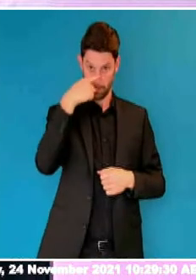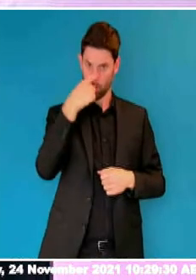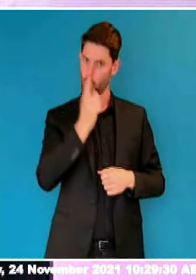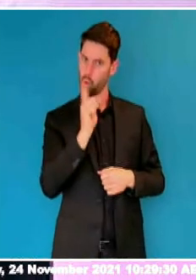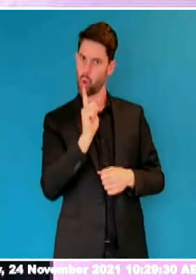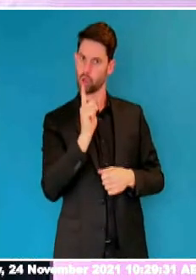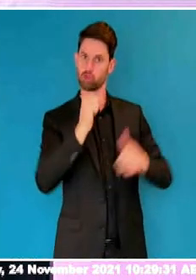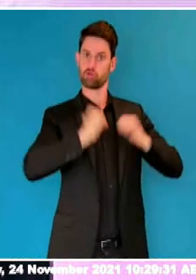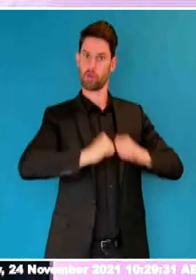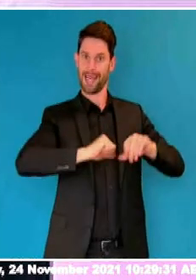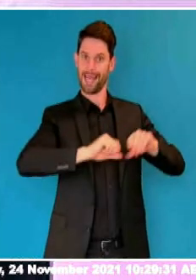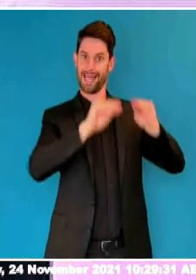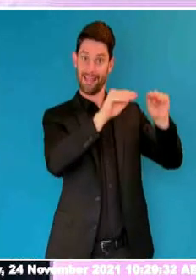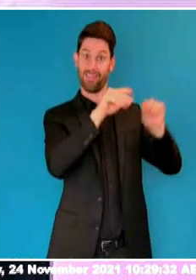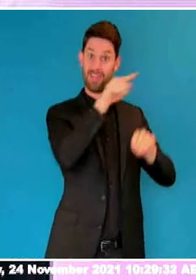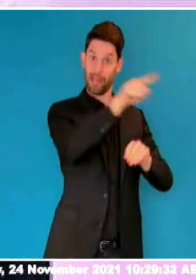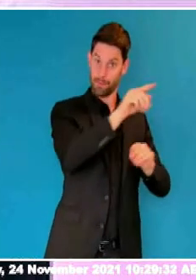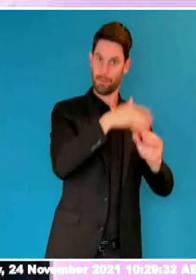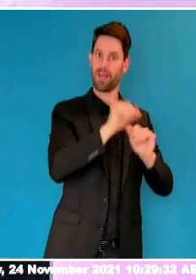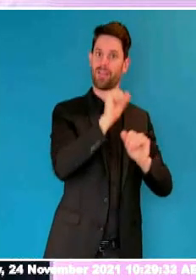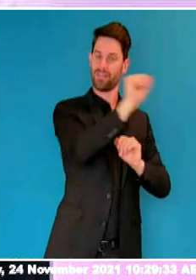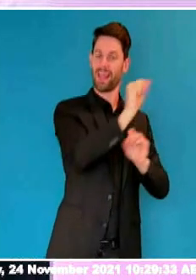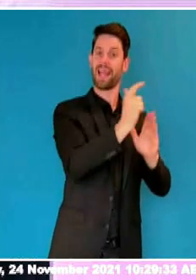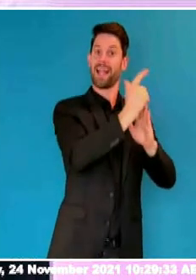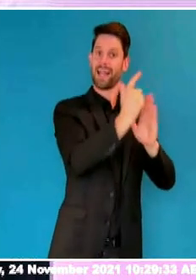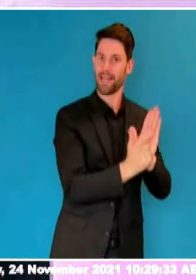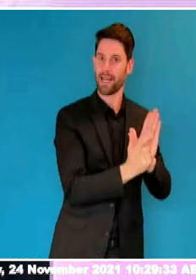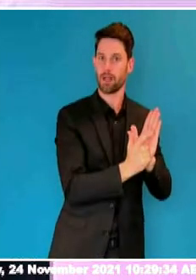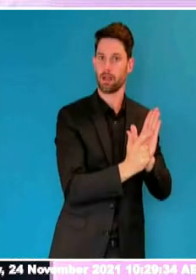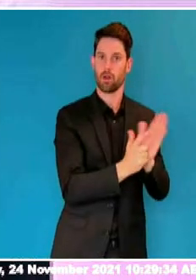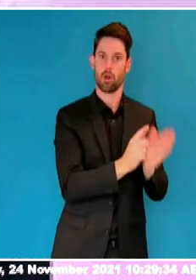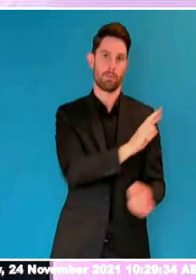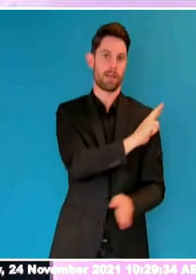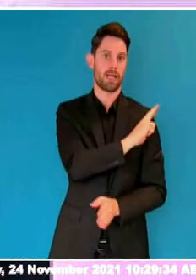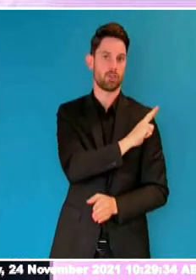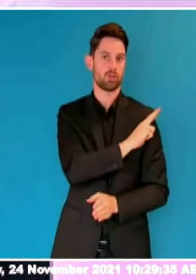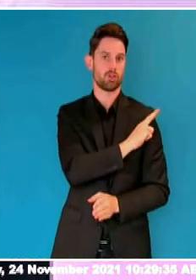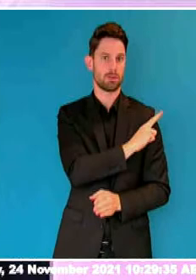obligations in relationÂ or Accenture's legal obligations in relation to workplace